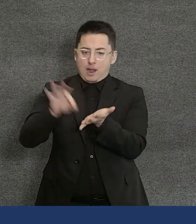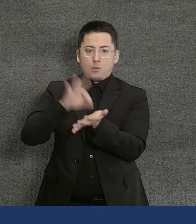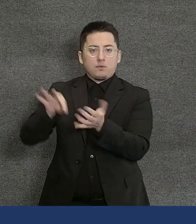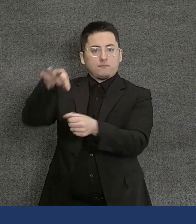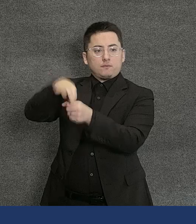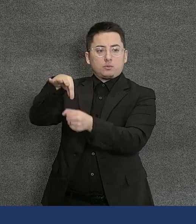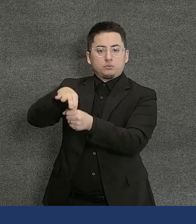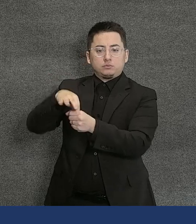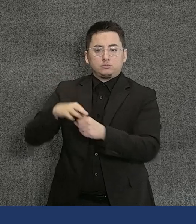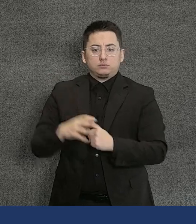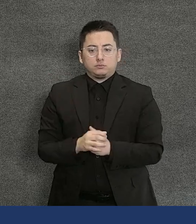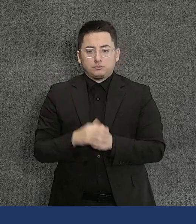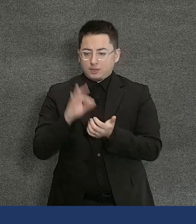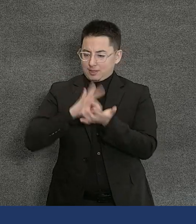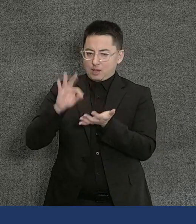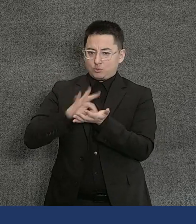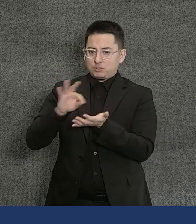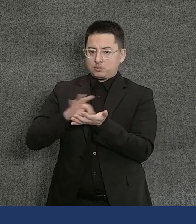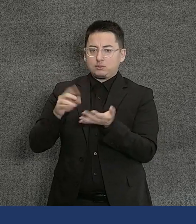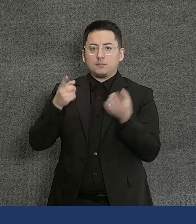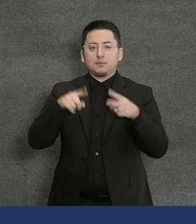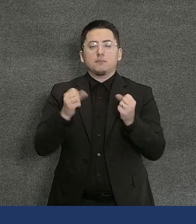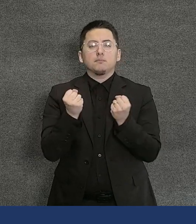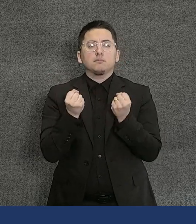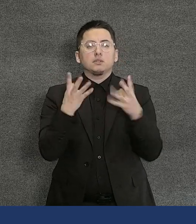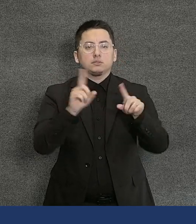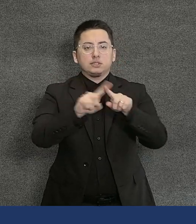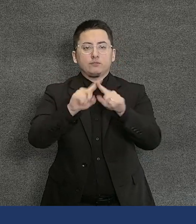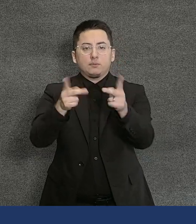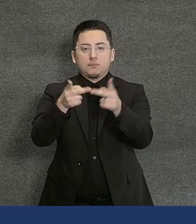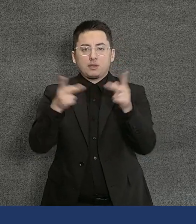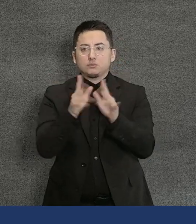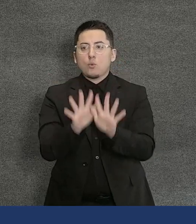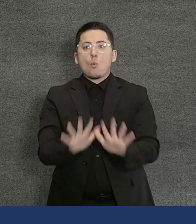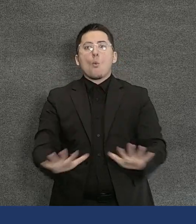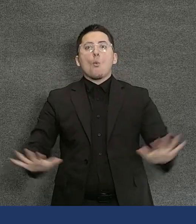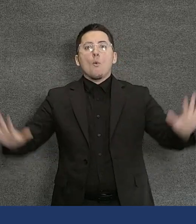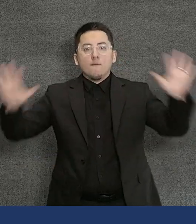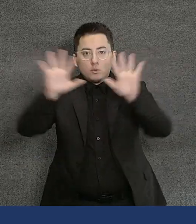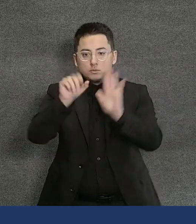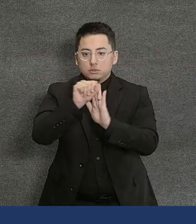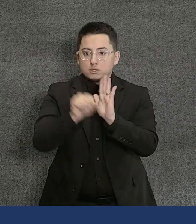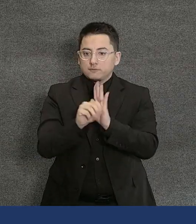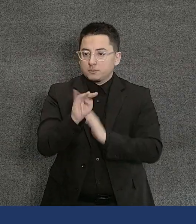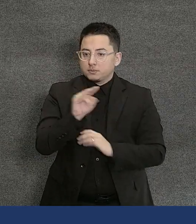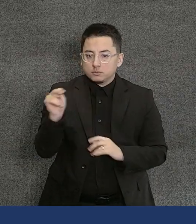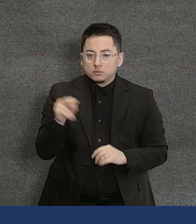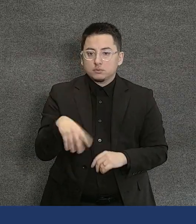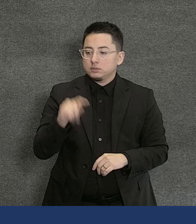of places across Minnesota at the township, city, and county level by your friends and neighbors.